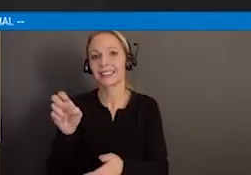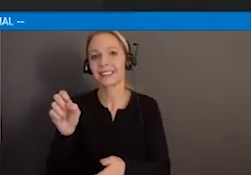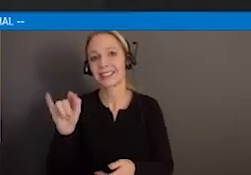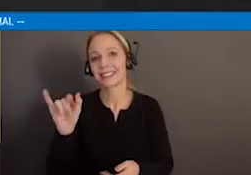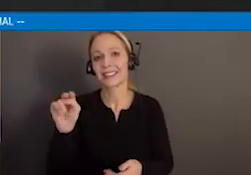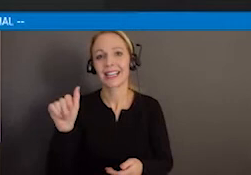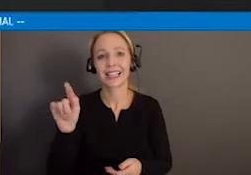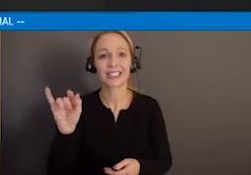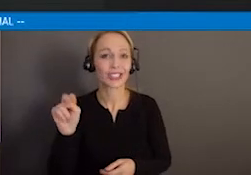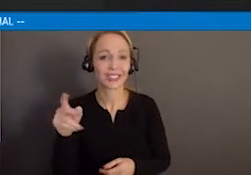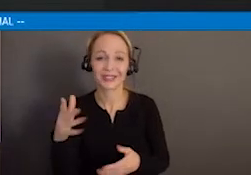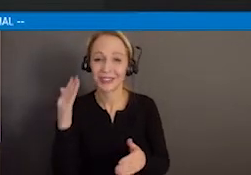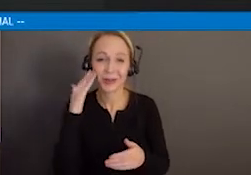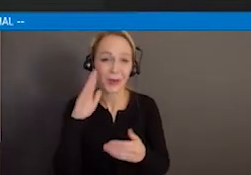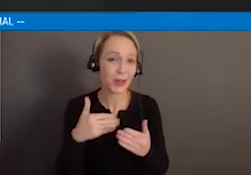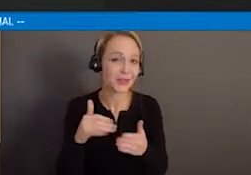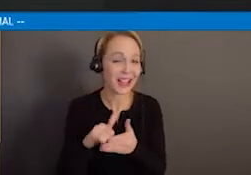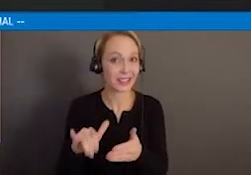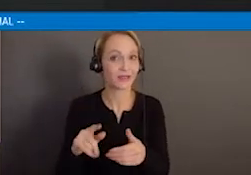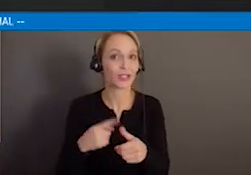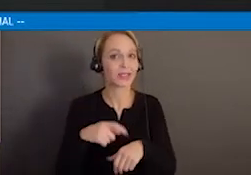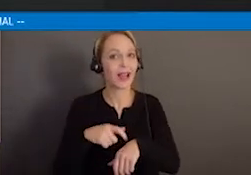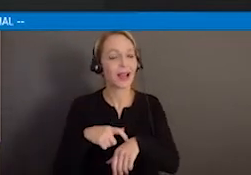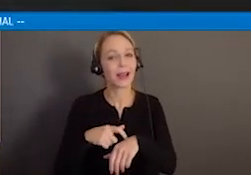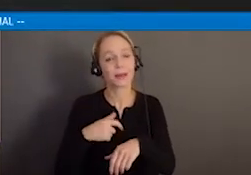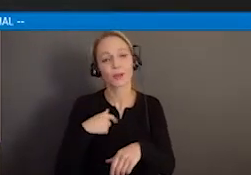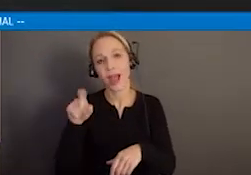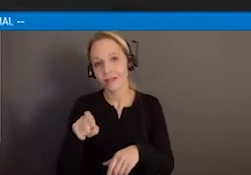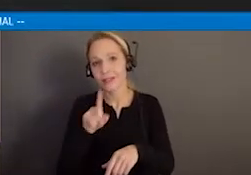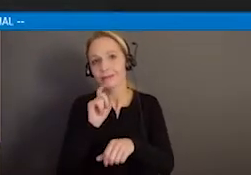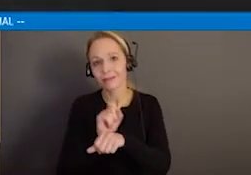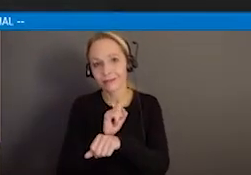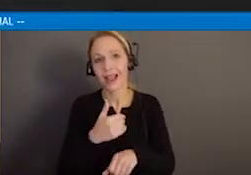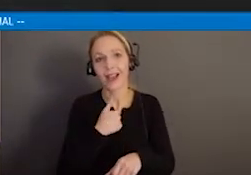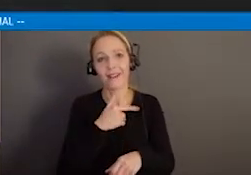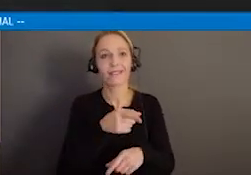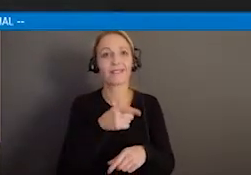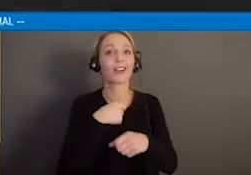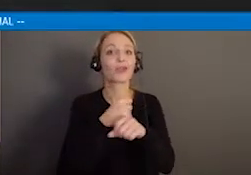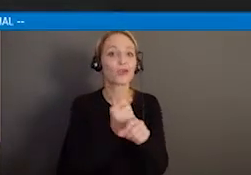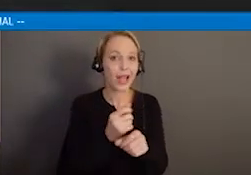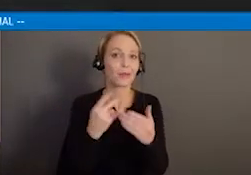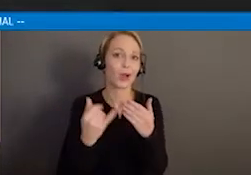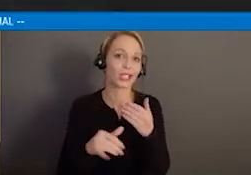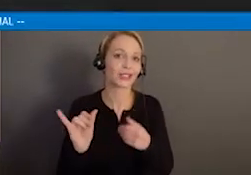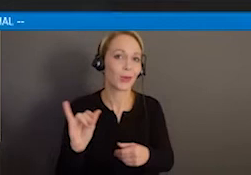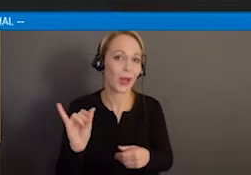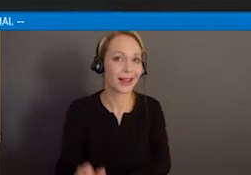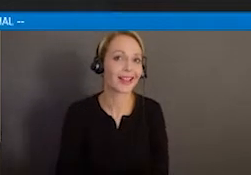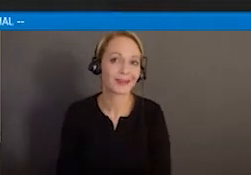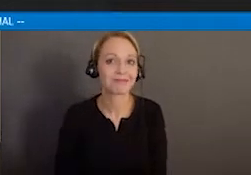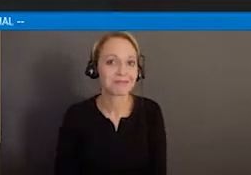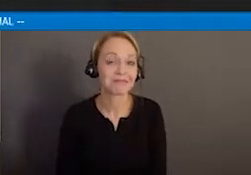AND THIS THE FIRST TIME AND HAVE IT CREATE THE PROJECT AS WELL. AND YEAH -- LET'S SEE. WHOA!